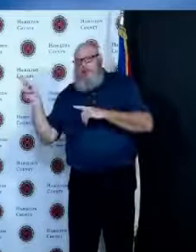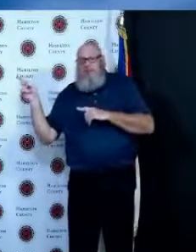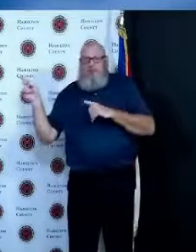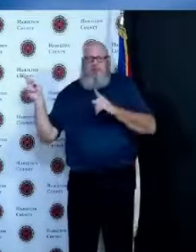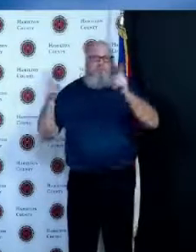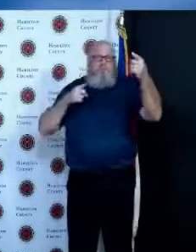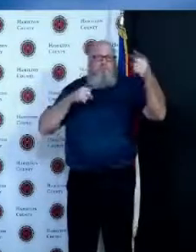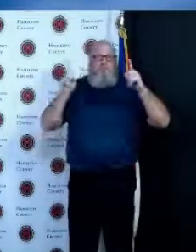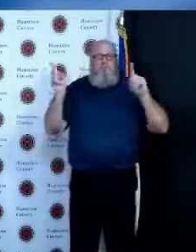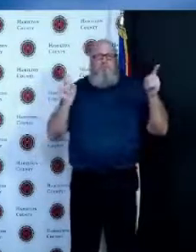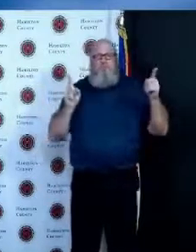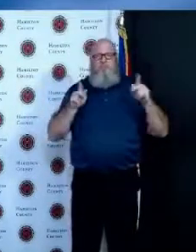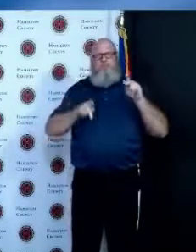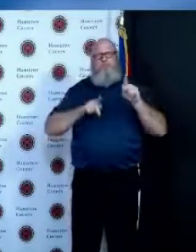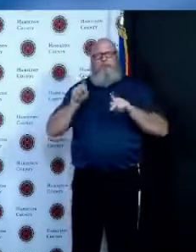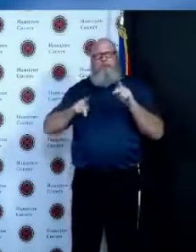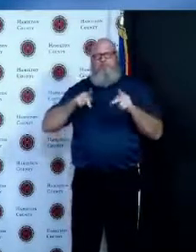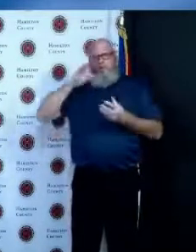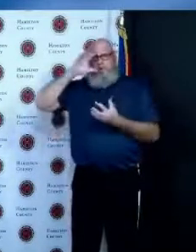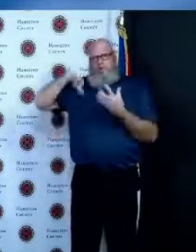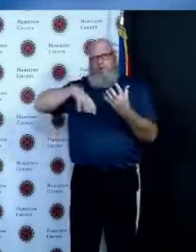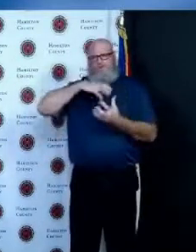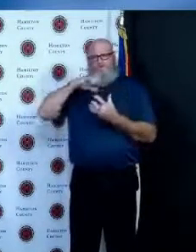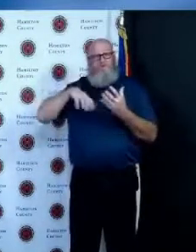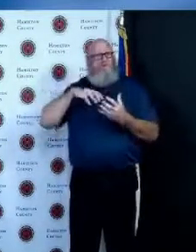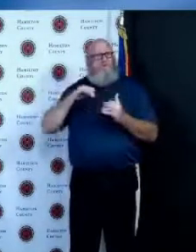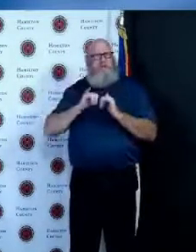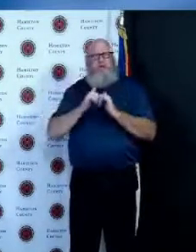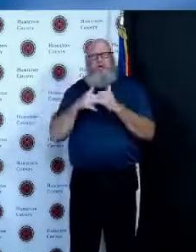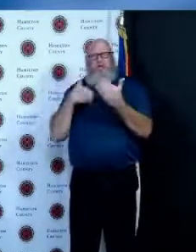how well how am I going to go how am I going to know where I go how am I going to get a hold of